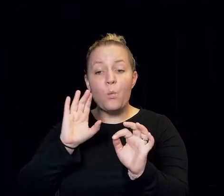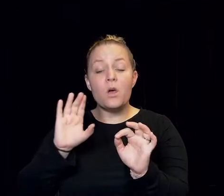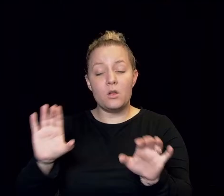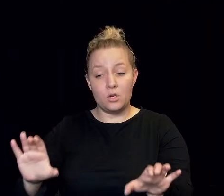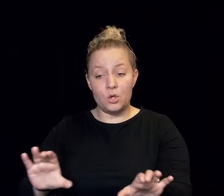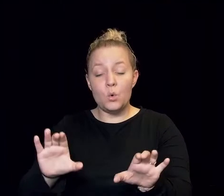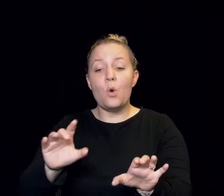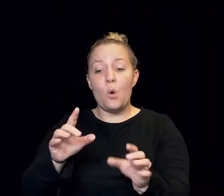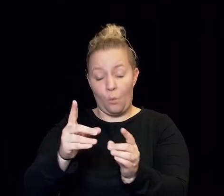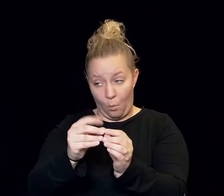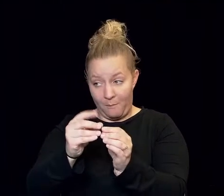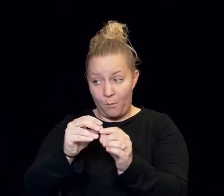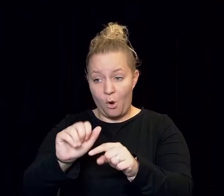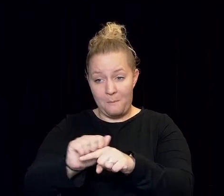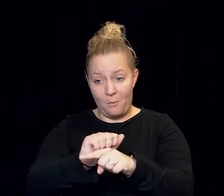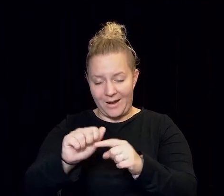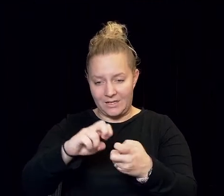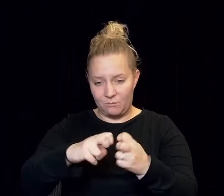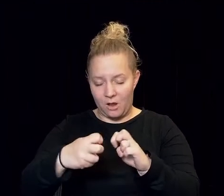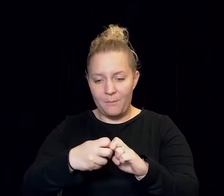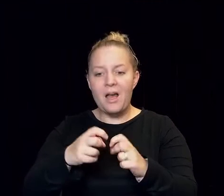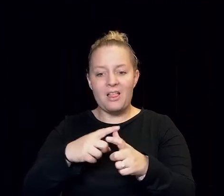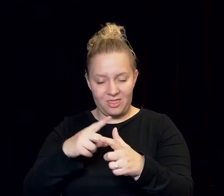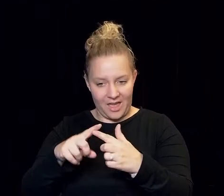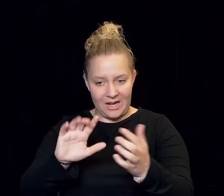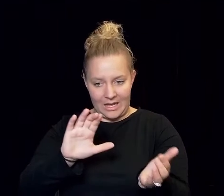and then we're going to kind of compare the two things. So, this second practice problem